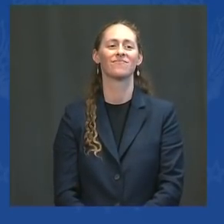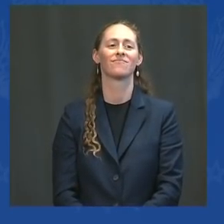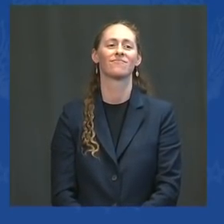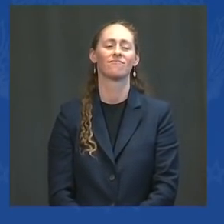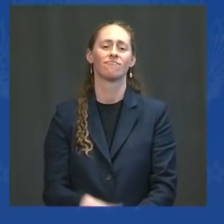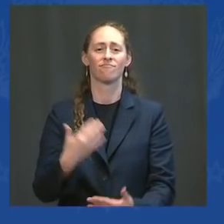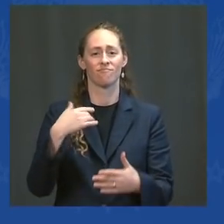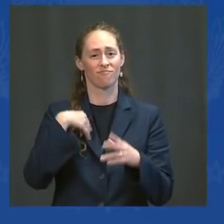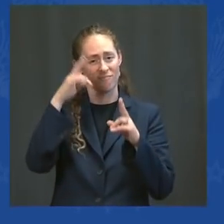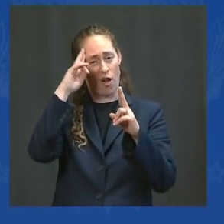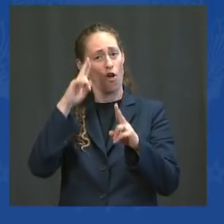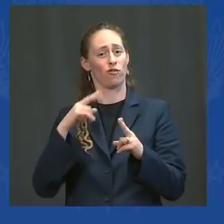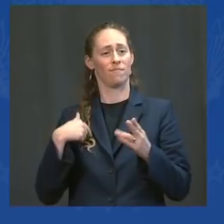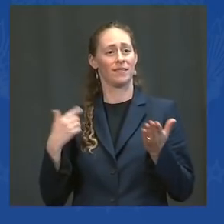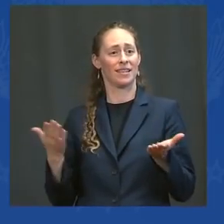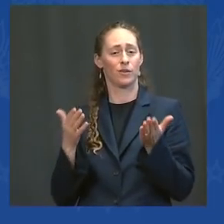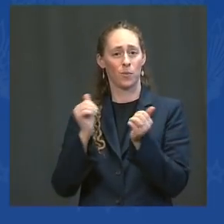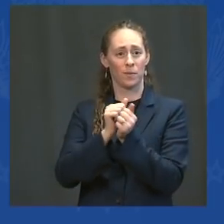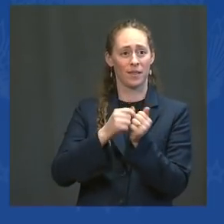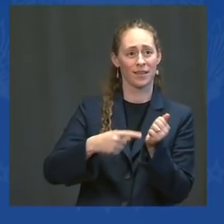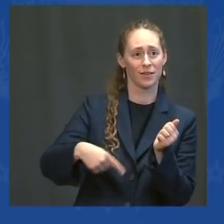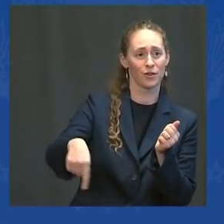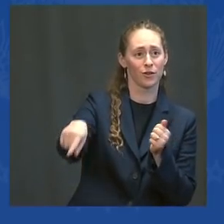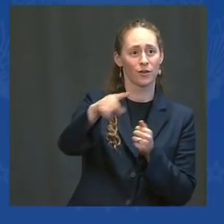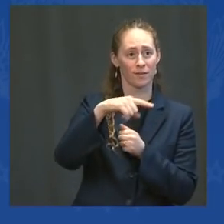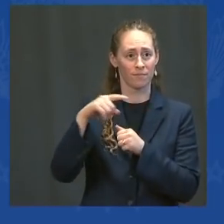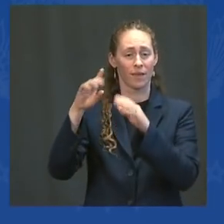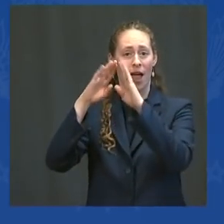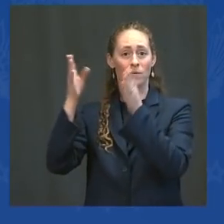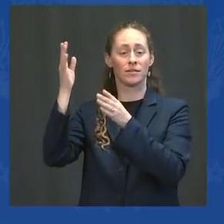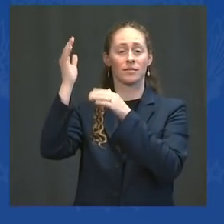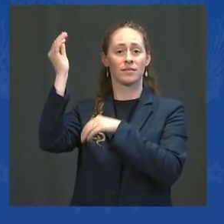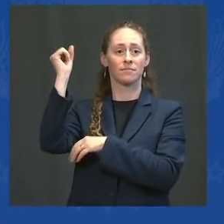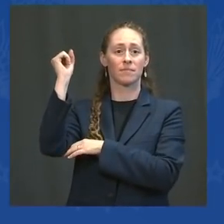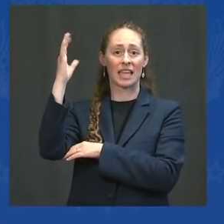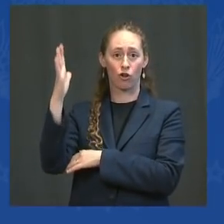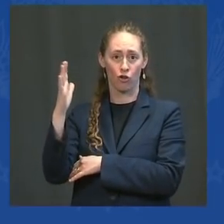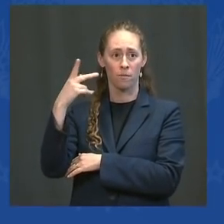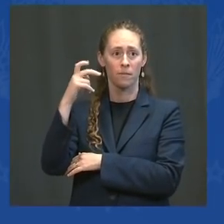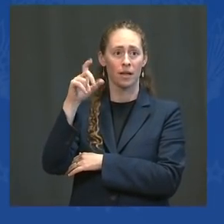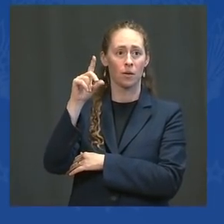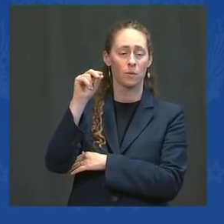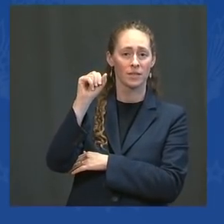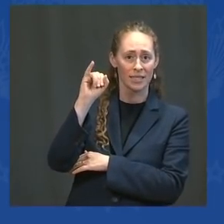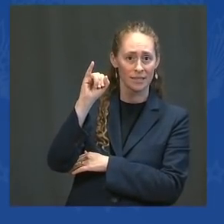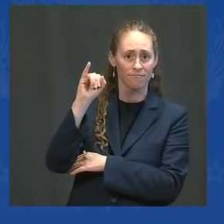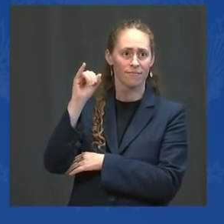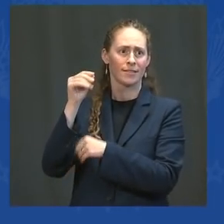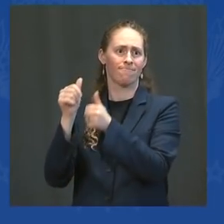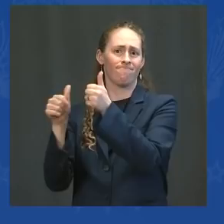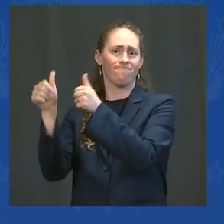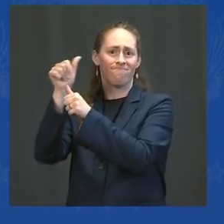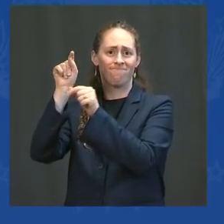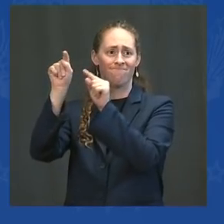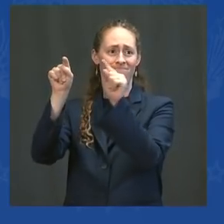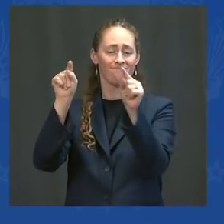Speaker Pelosi, Chairwoman, Amy Klobuchar, ranking member, Roy Blunt and all the members of Congress,